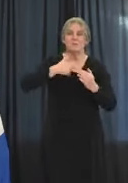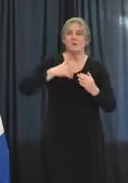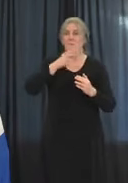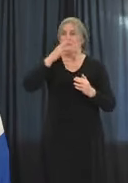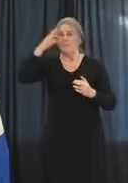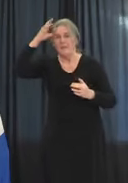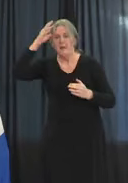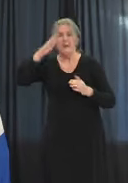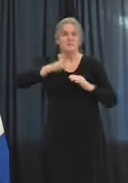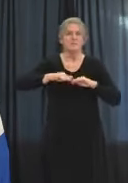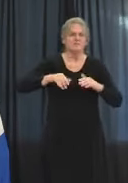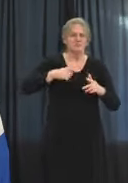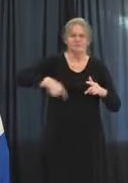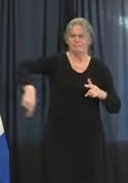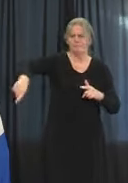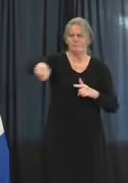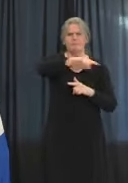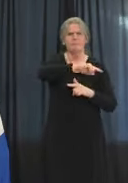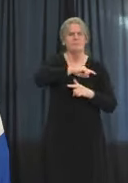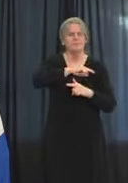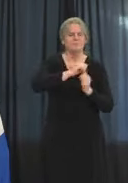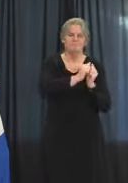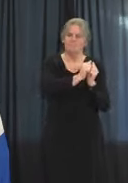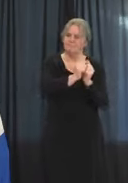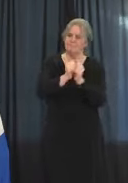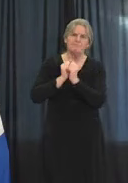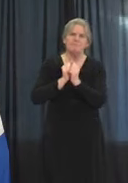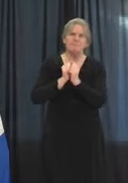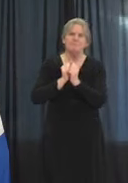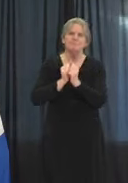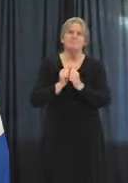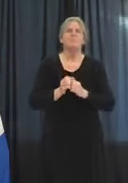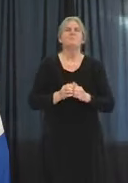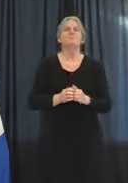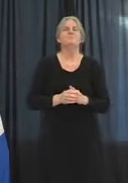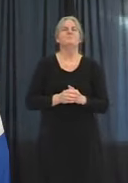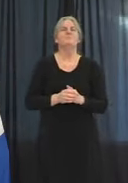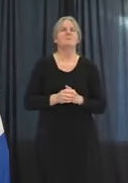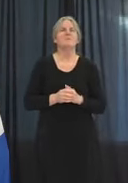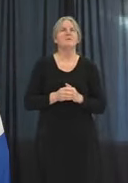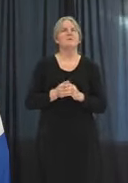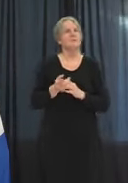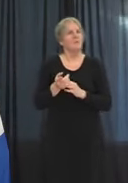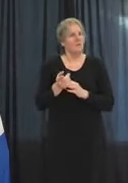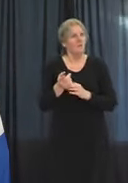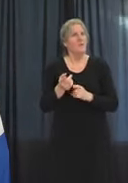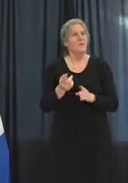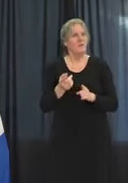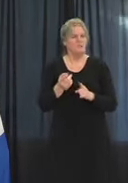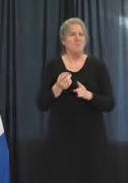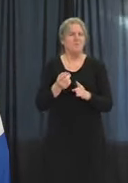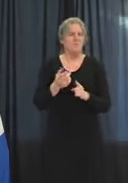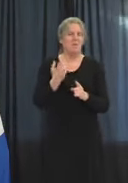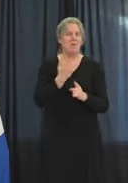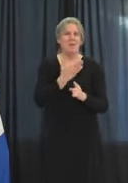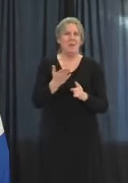members, parents, and children, we will do this together. If there is one thing we are getting more clarity on every